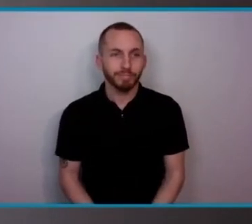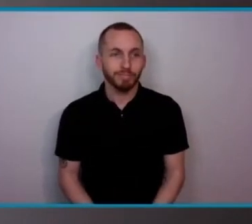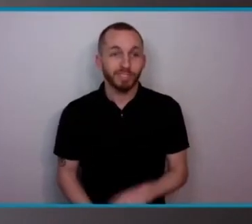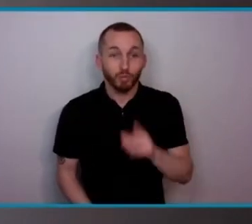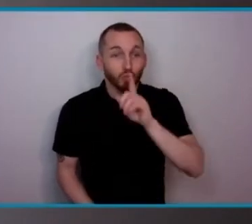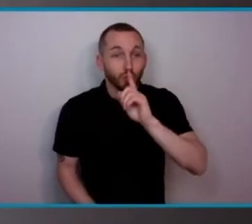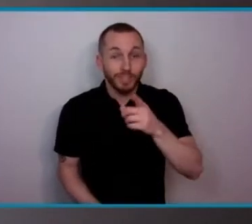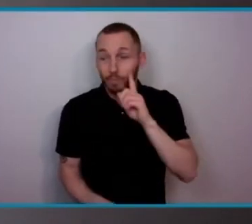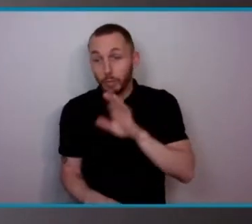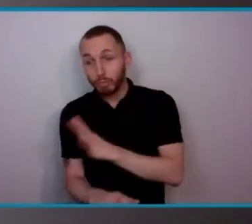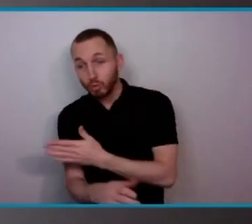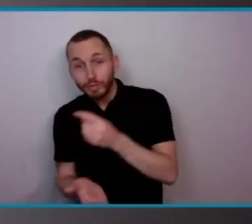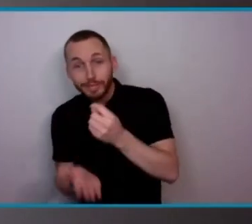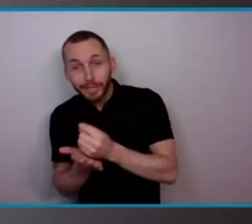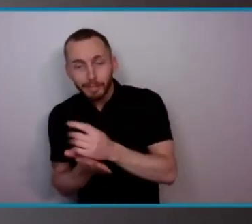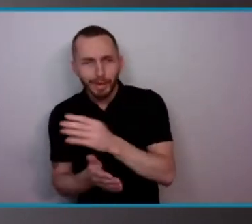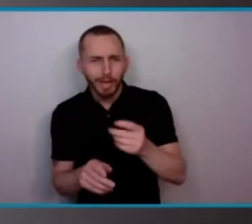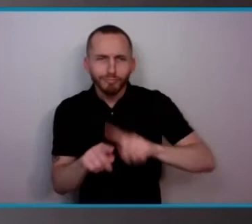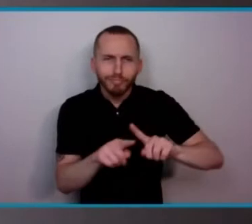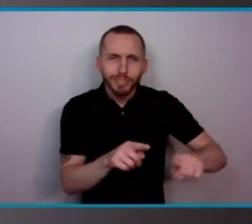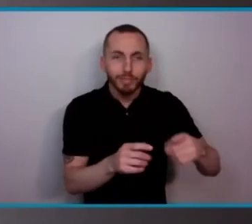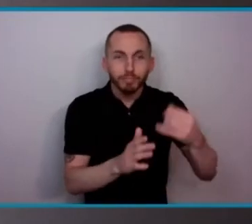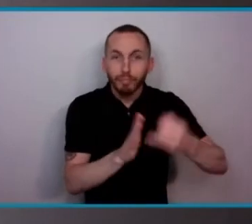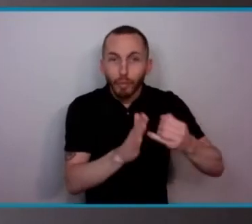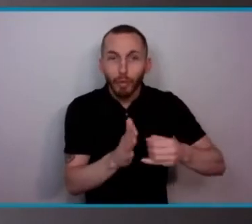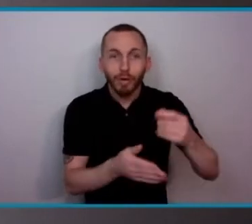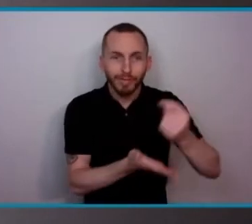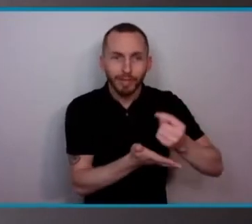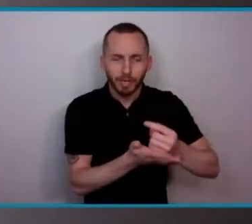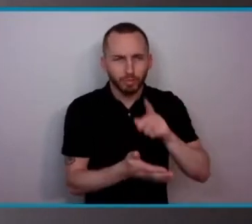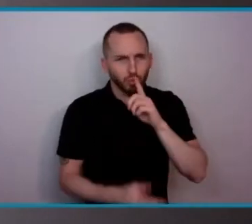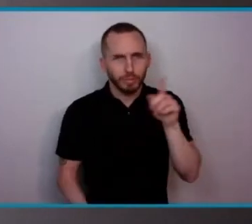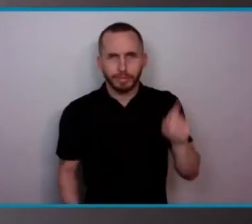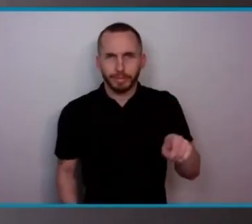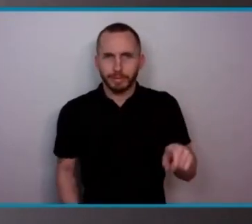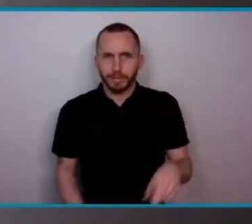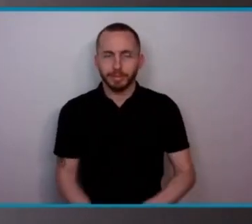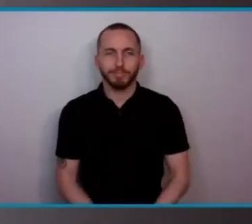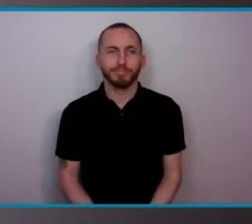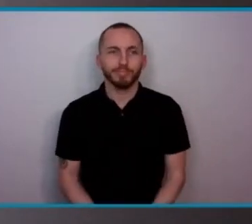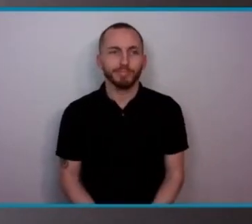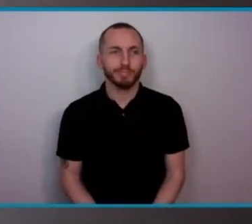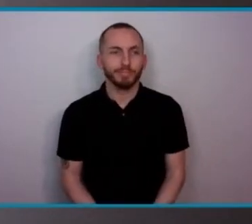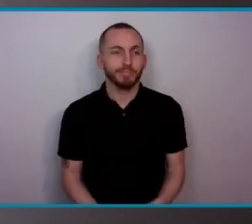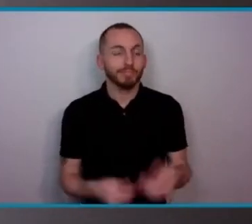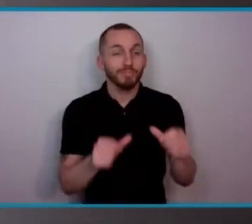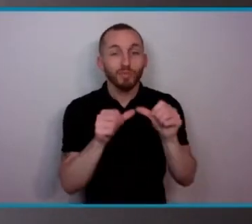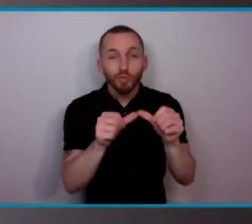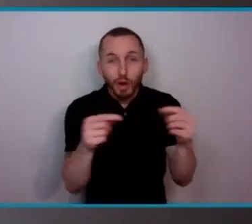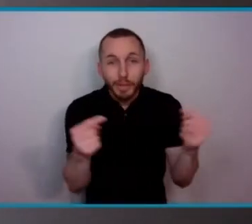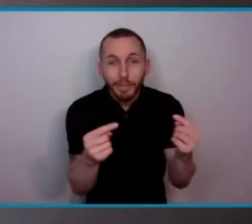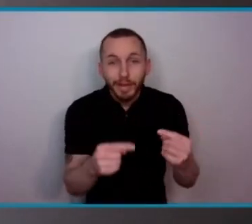And also again that chronic pain and PTSD are such complex issues and disorders